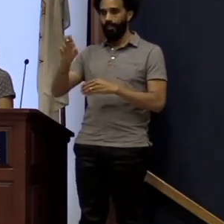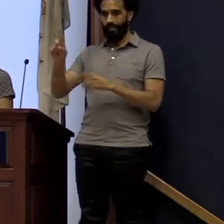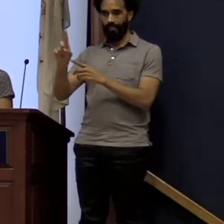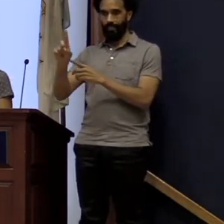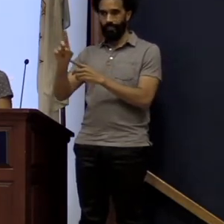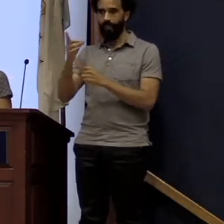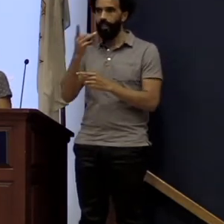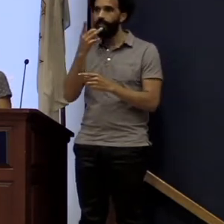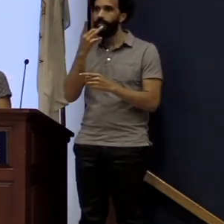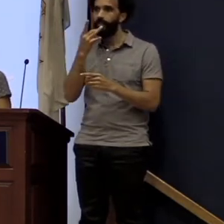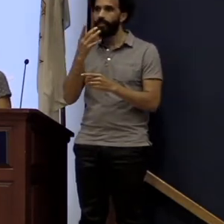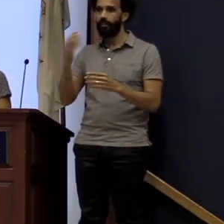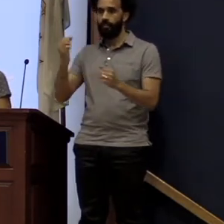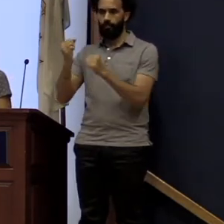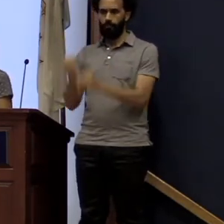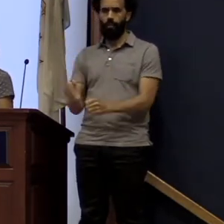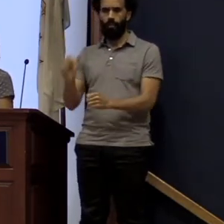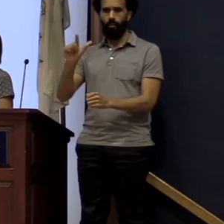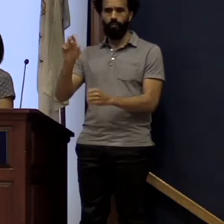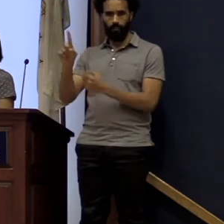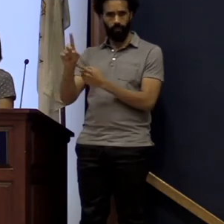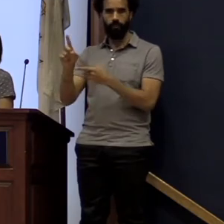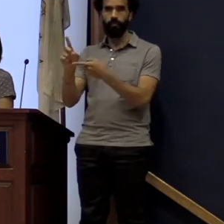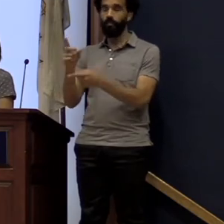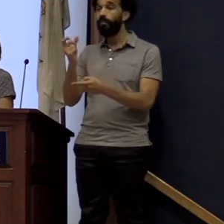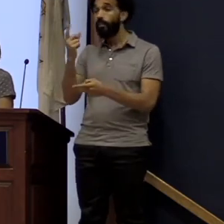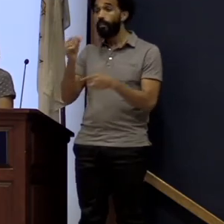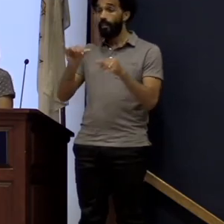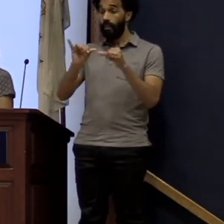engineering is not just about lighting things so that there's something about